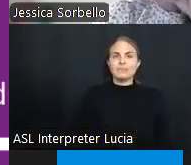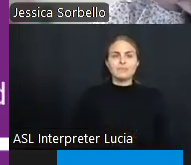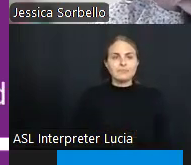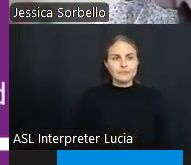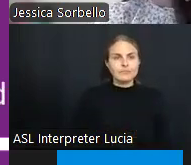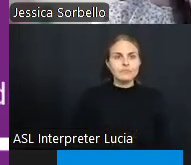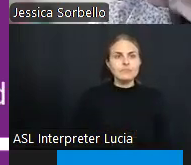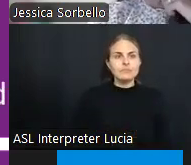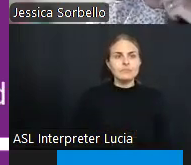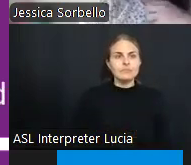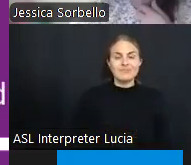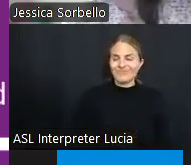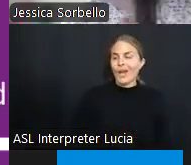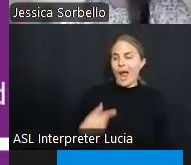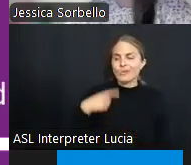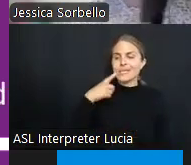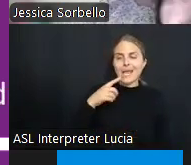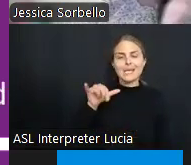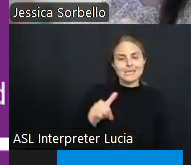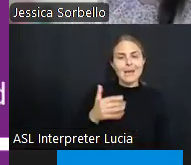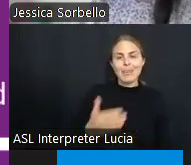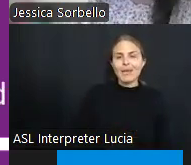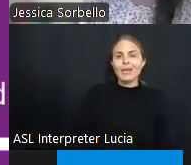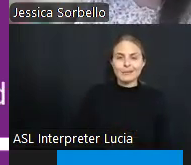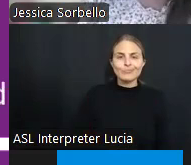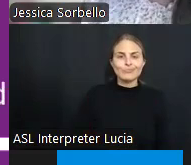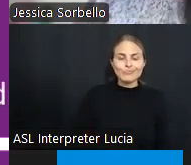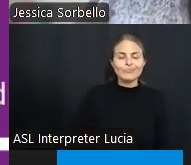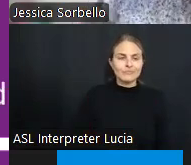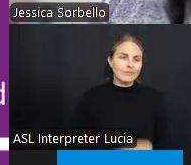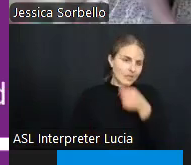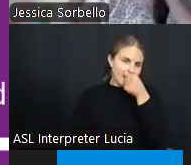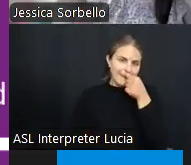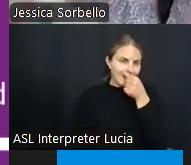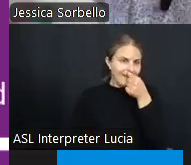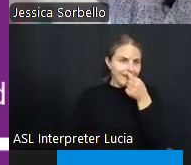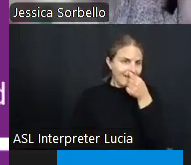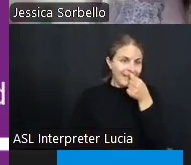it. »SPEAKER: We gave you two hours this time and only an hour before.